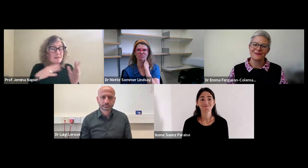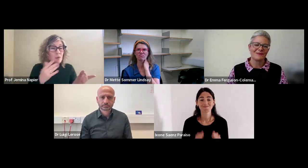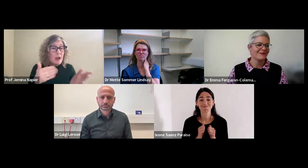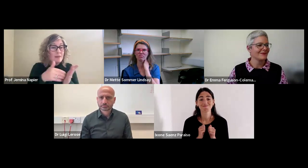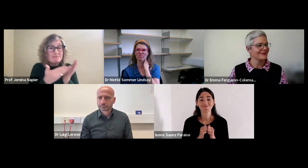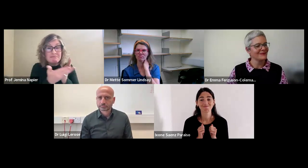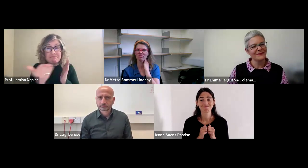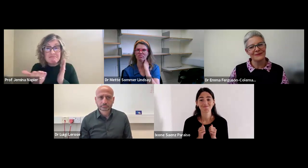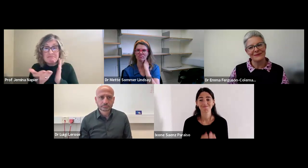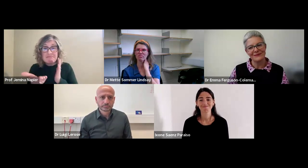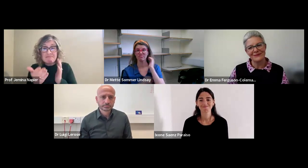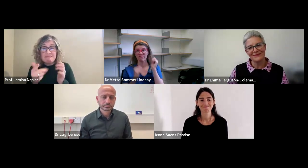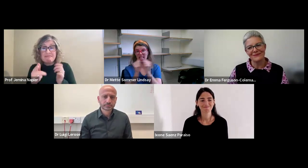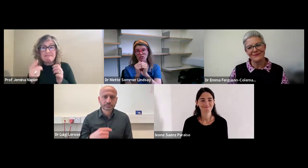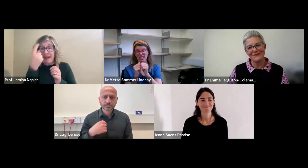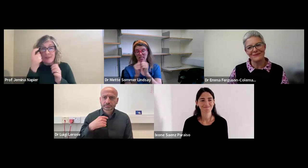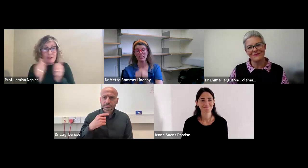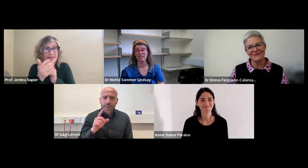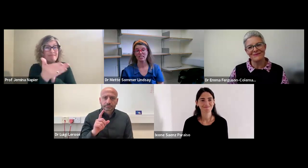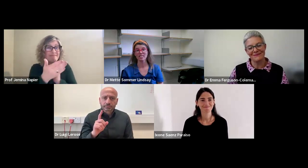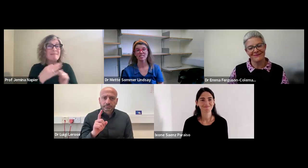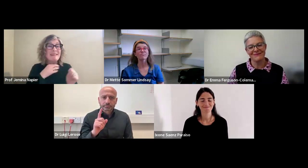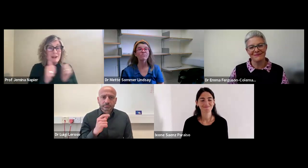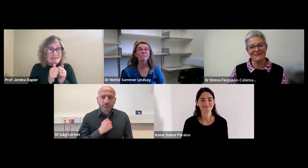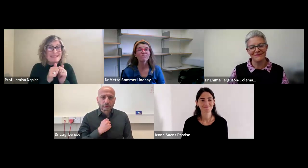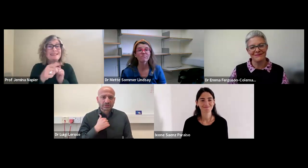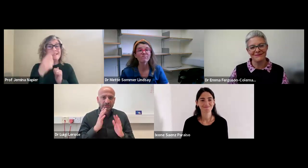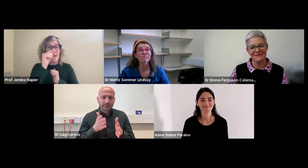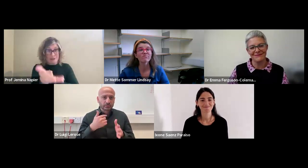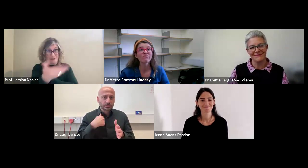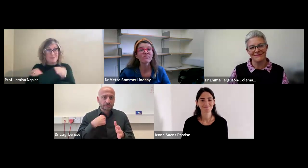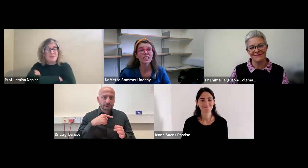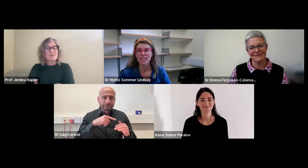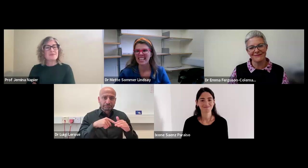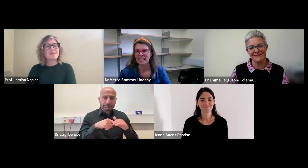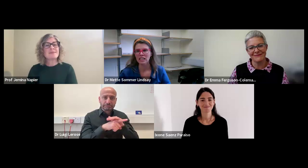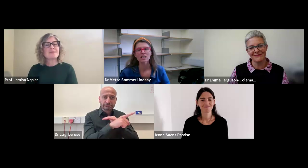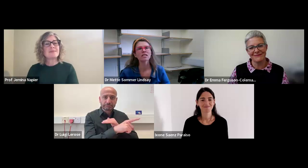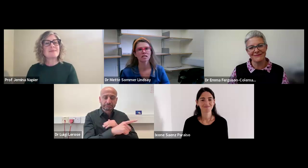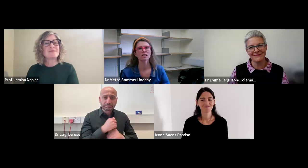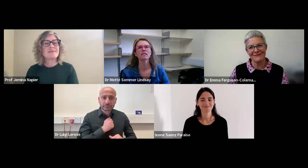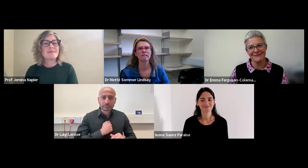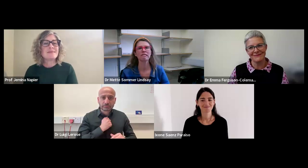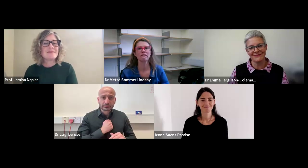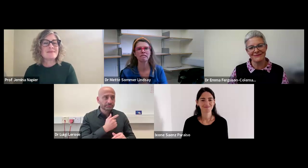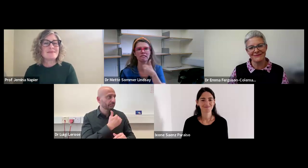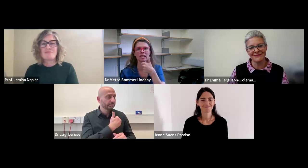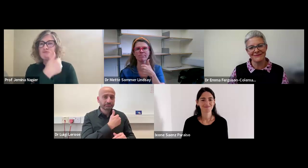does anybody else want to come in on that? no? Luigi: Sorry I actually have to go! I'm